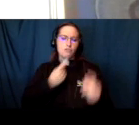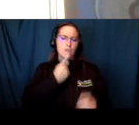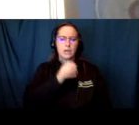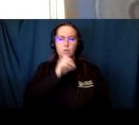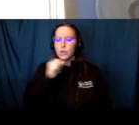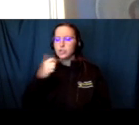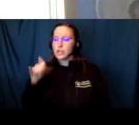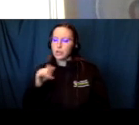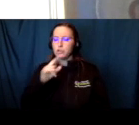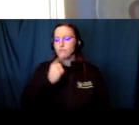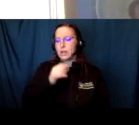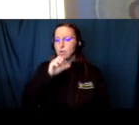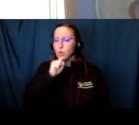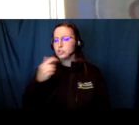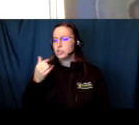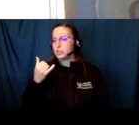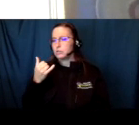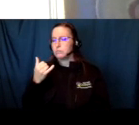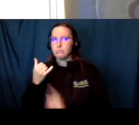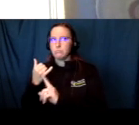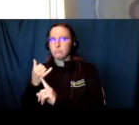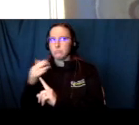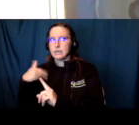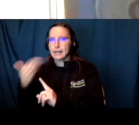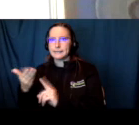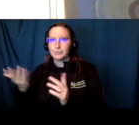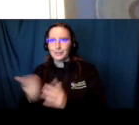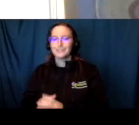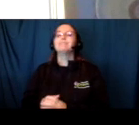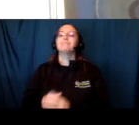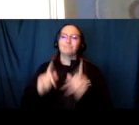red, orange and then weight. There's all sorts of activities that you can pull